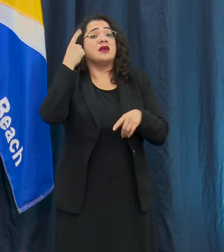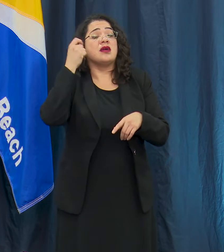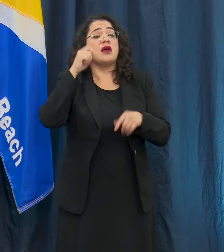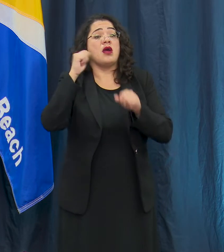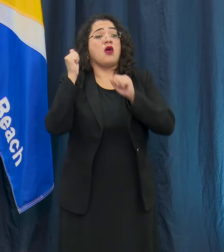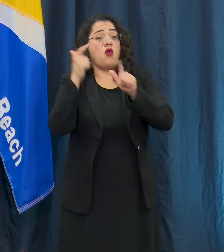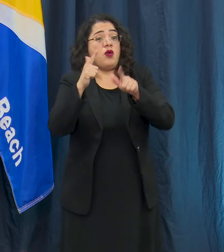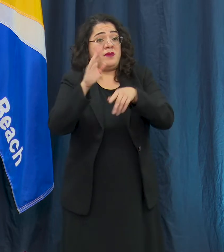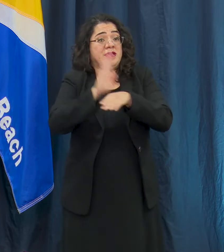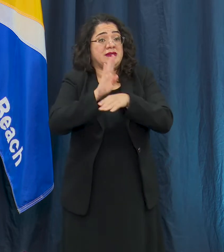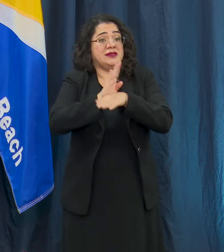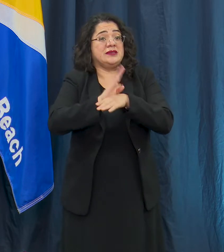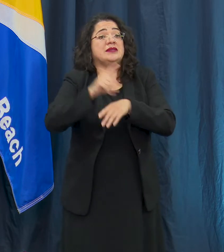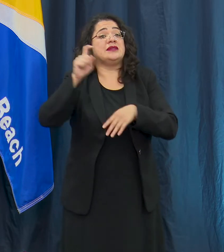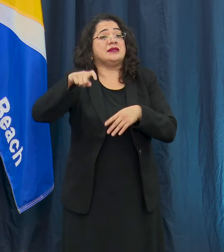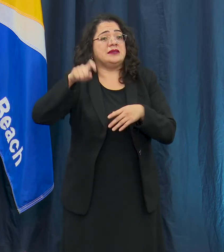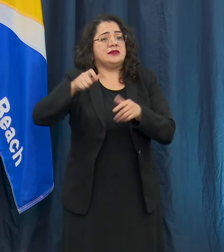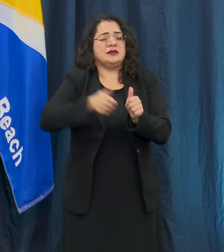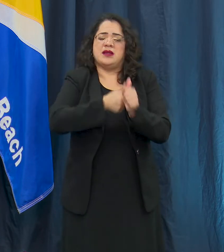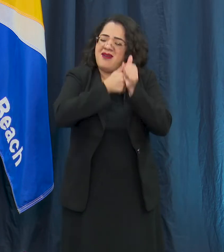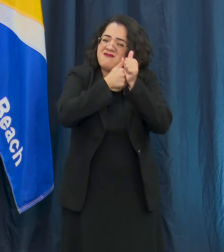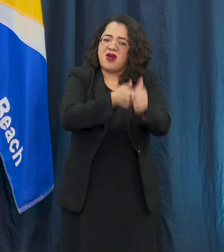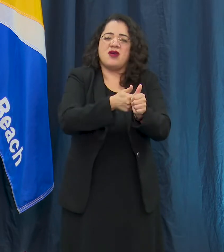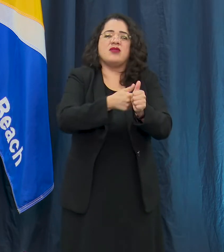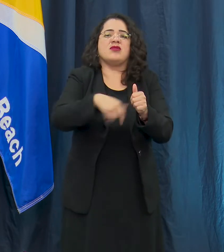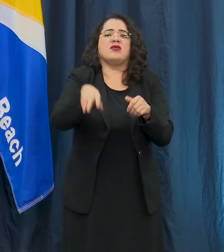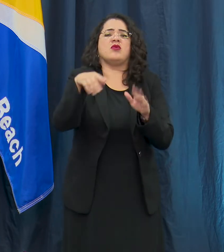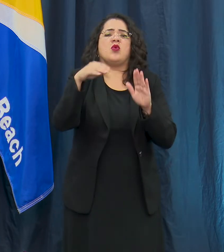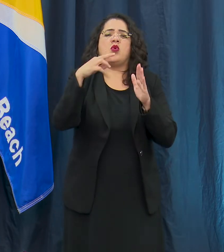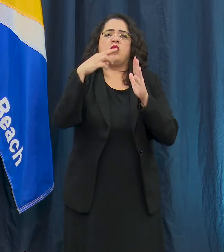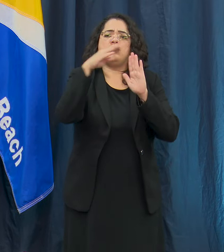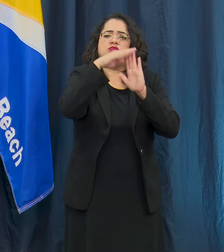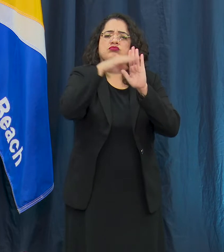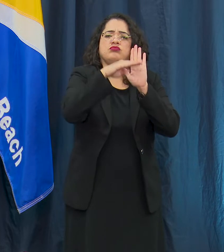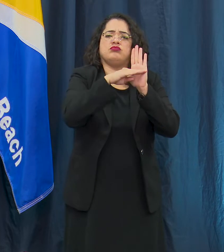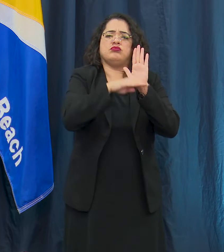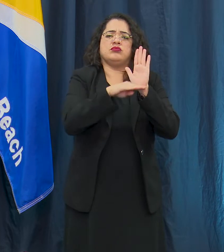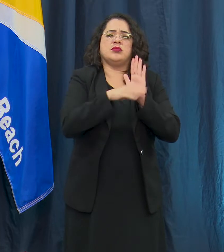protocol is available on our website at the longbeach.gov/covid19 web page and